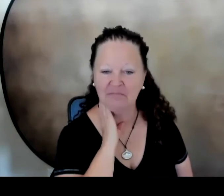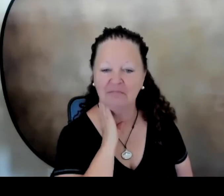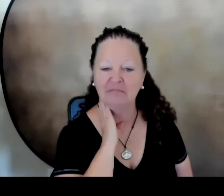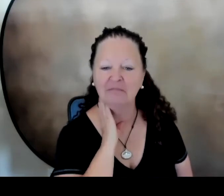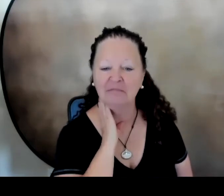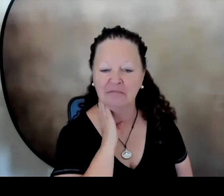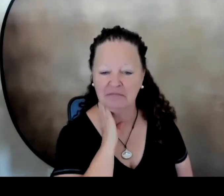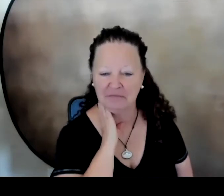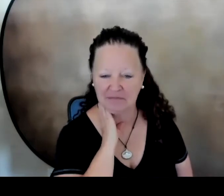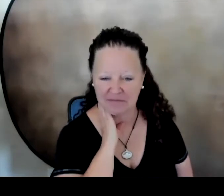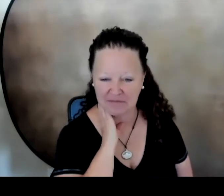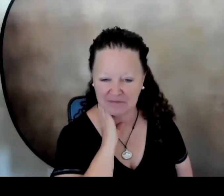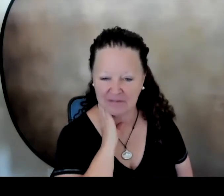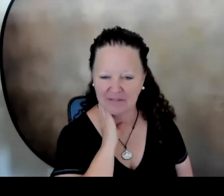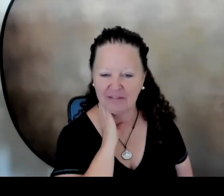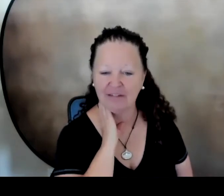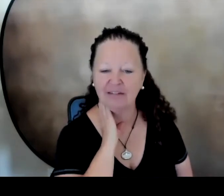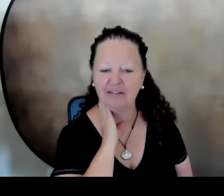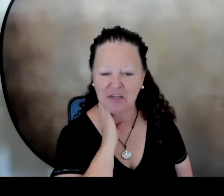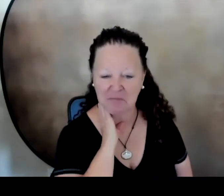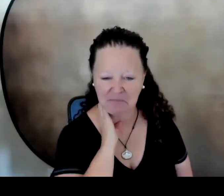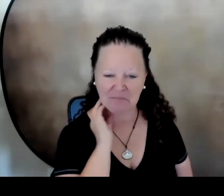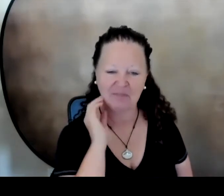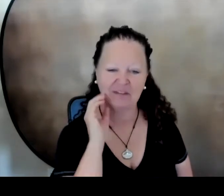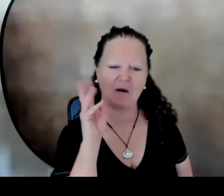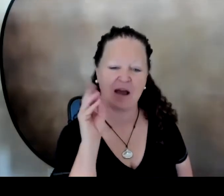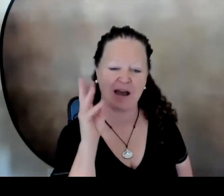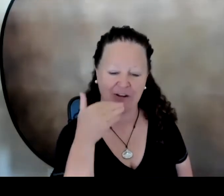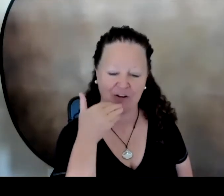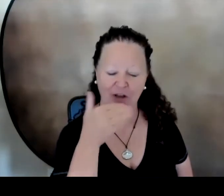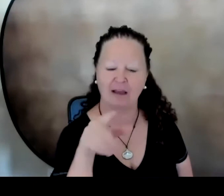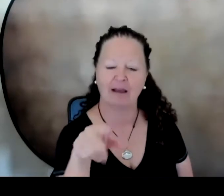Yeah.